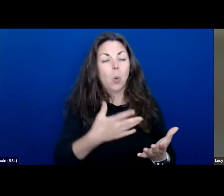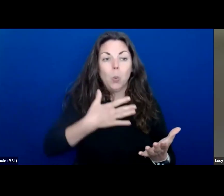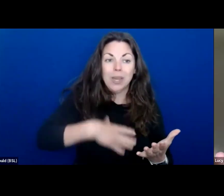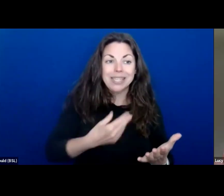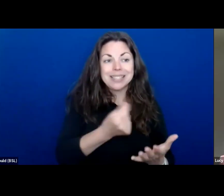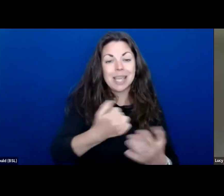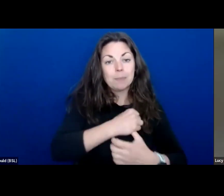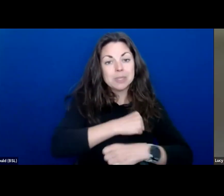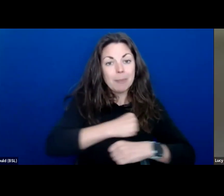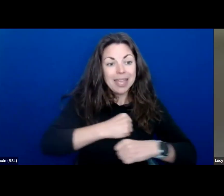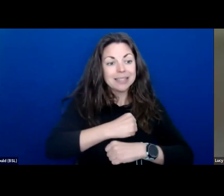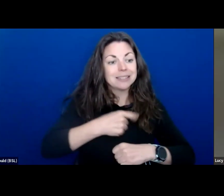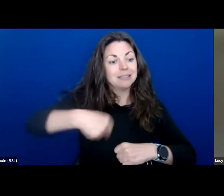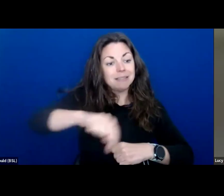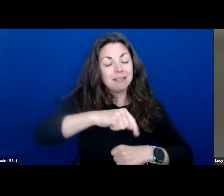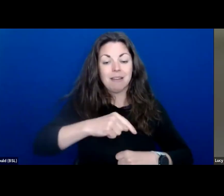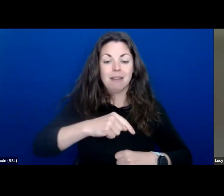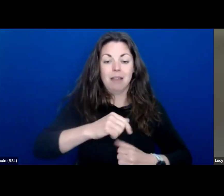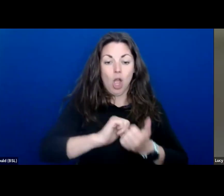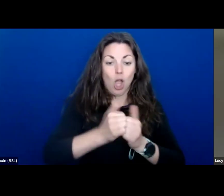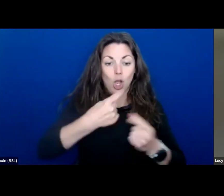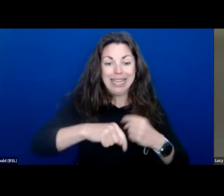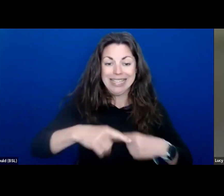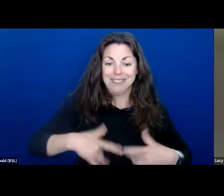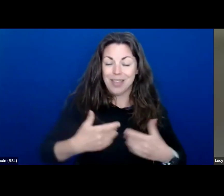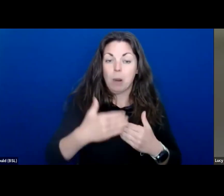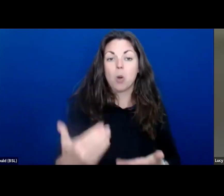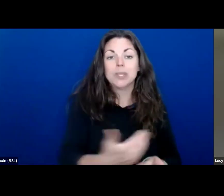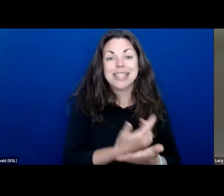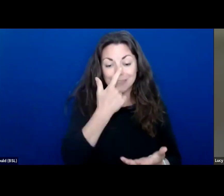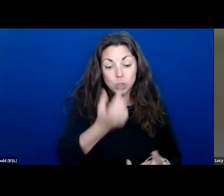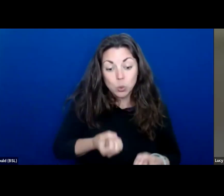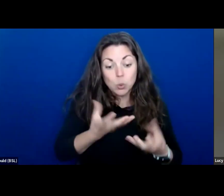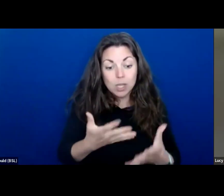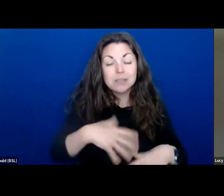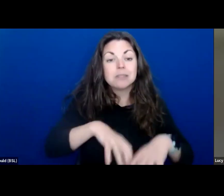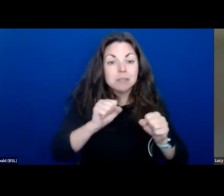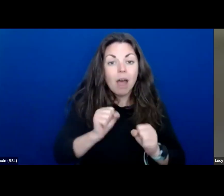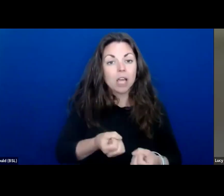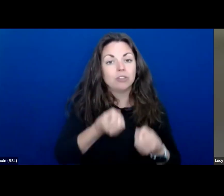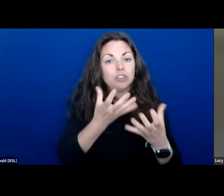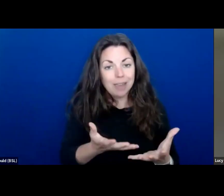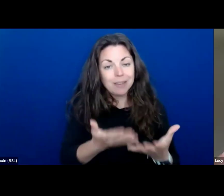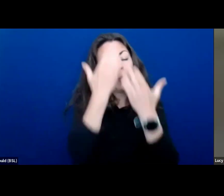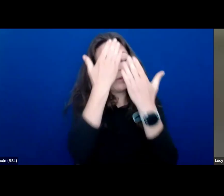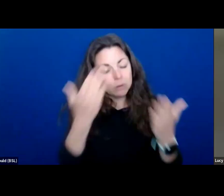colleagues felt safe to share. And you know, we respected that and created